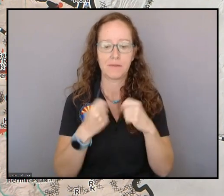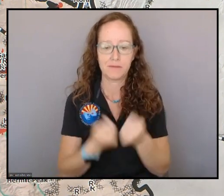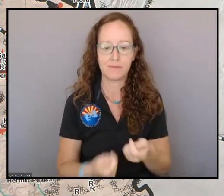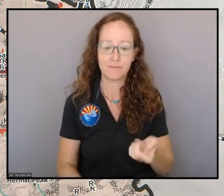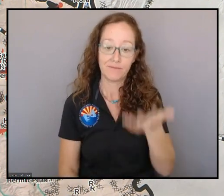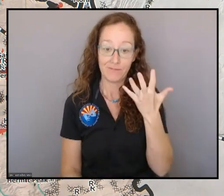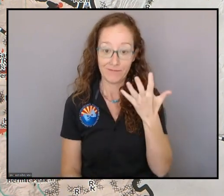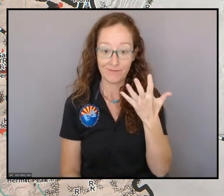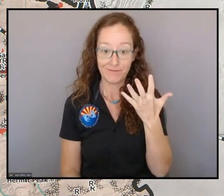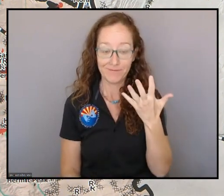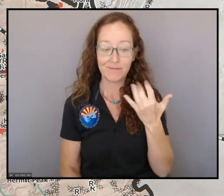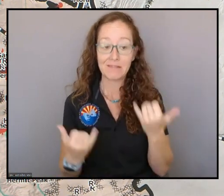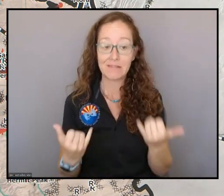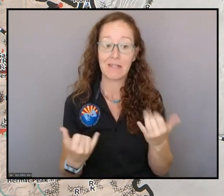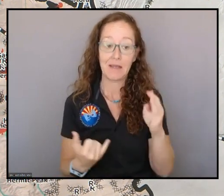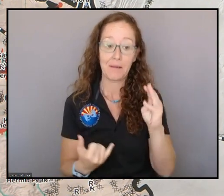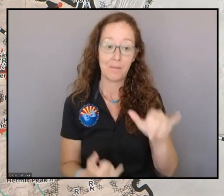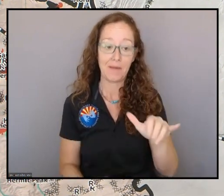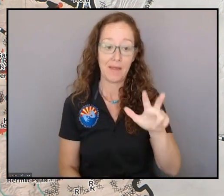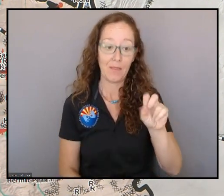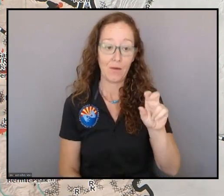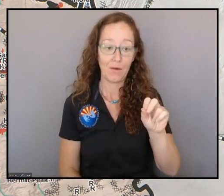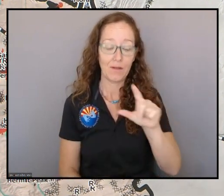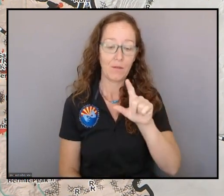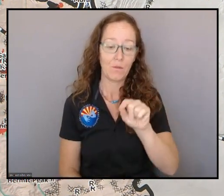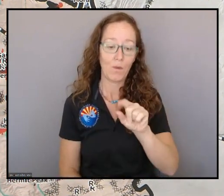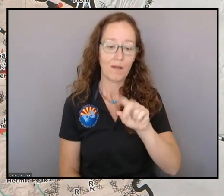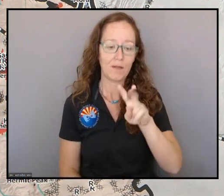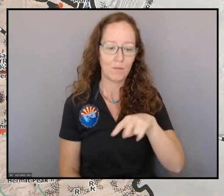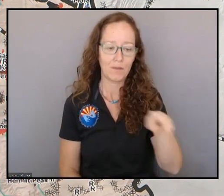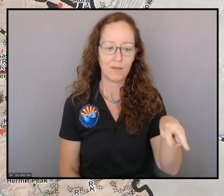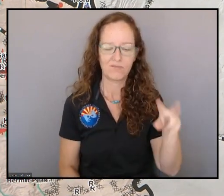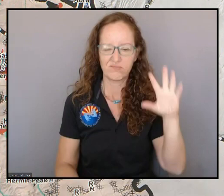30th, 2022. We'll give you an overall Operational Update for